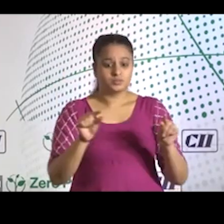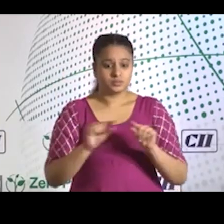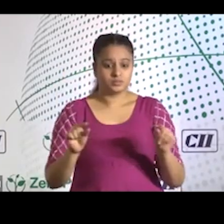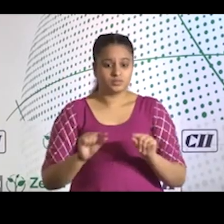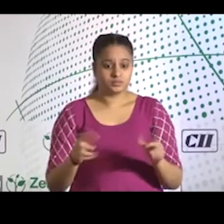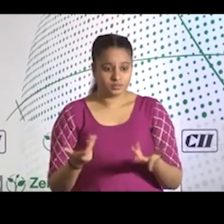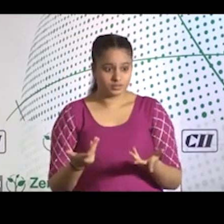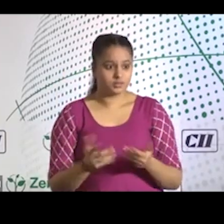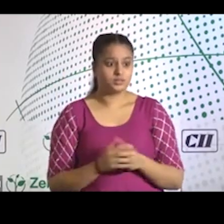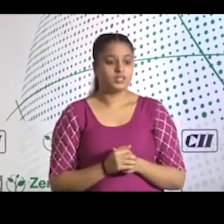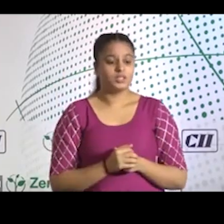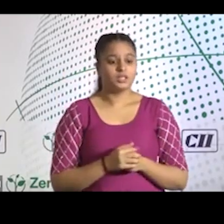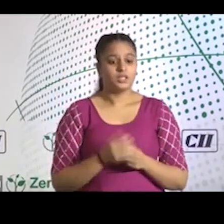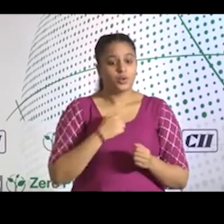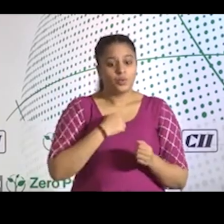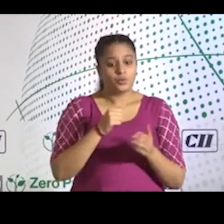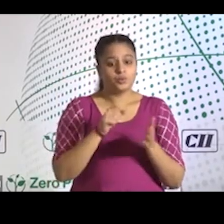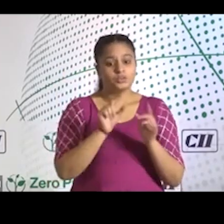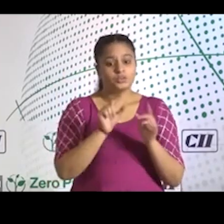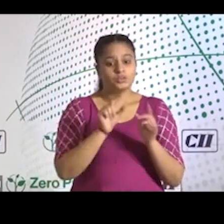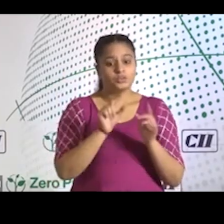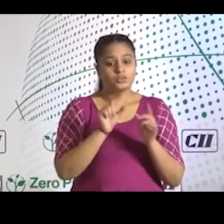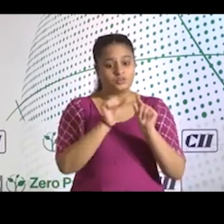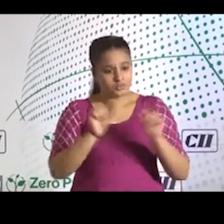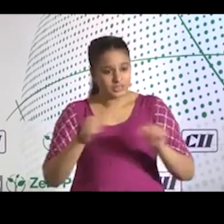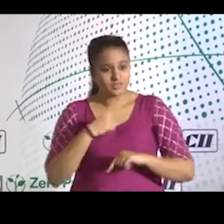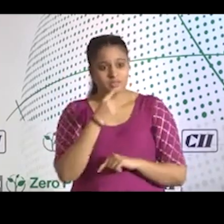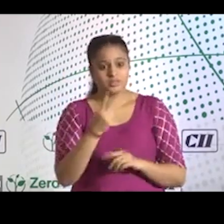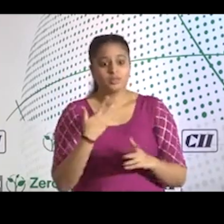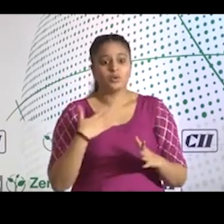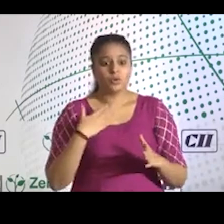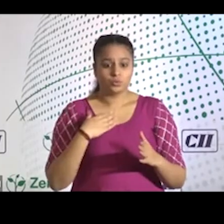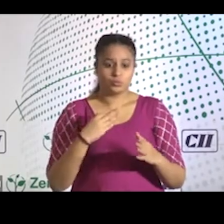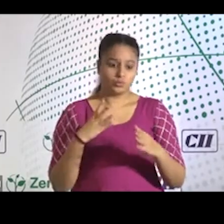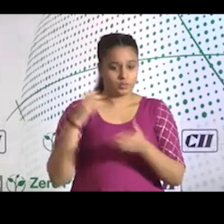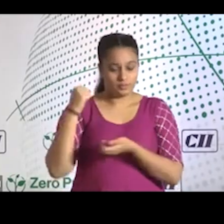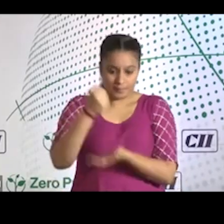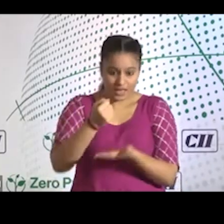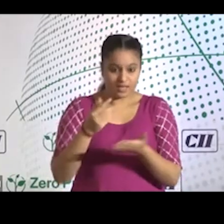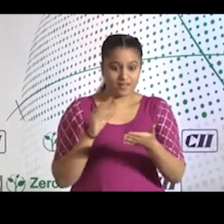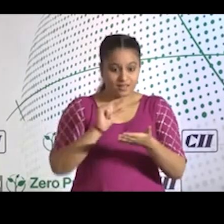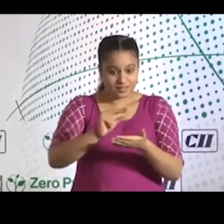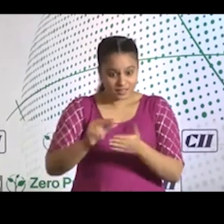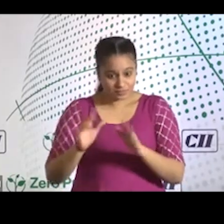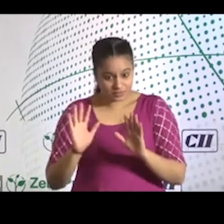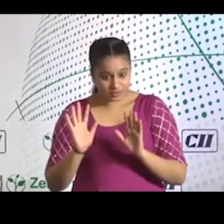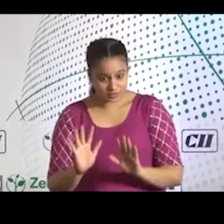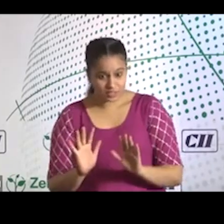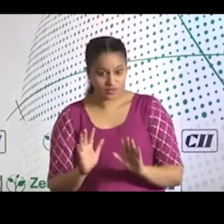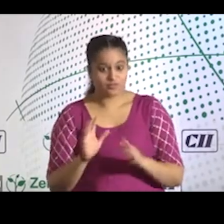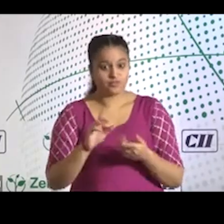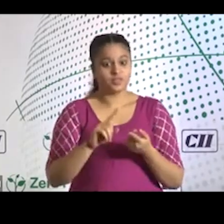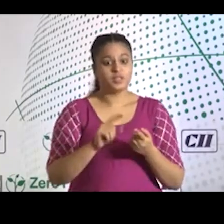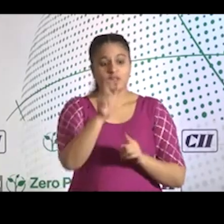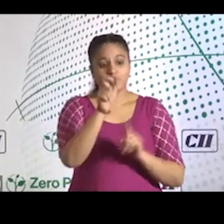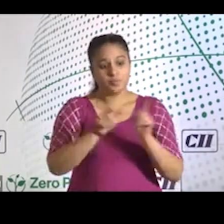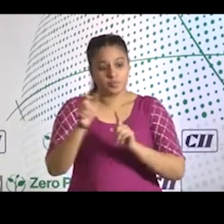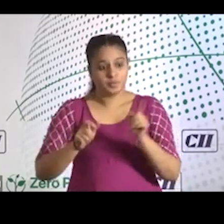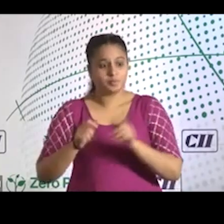our mission statement is really we say we invest in bold entrepreneurs who want to make life meaningful